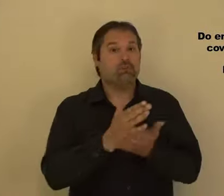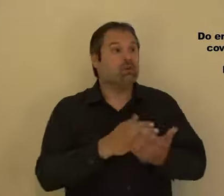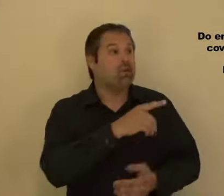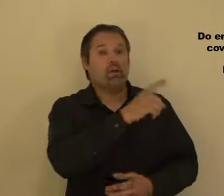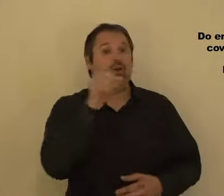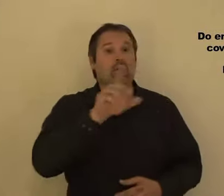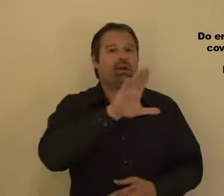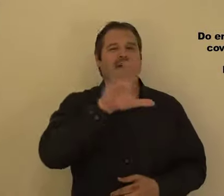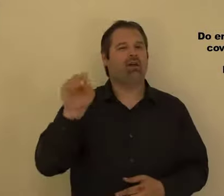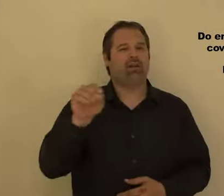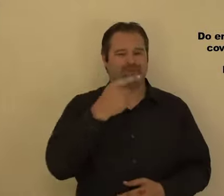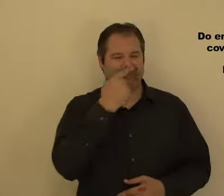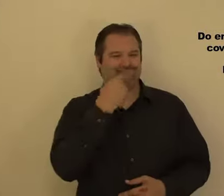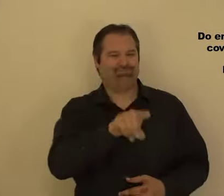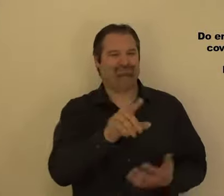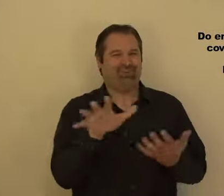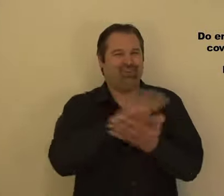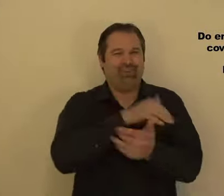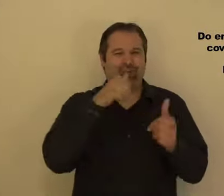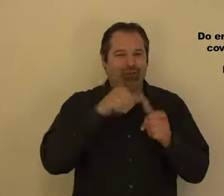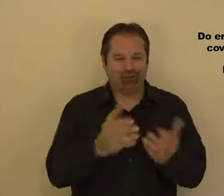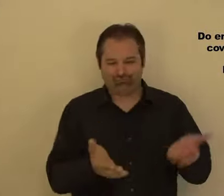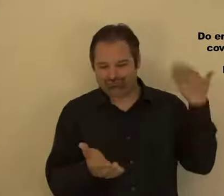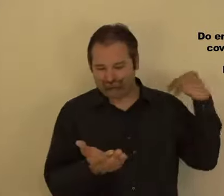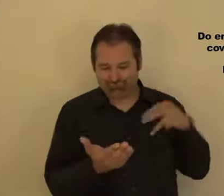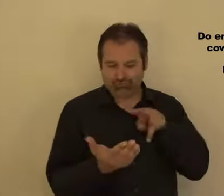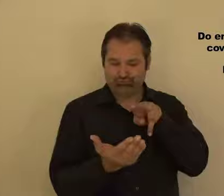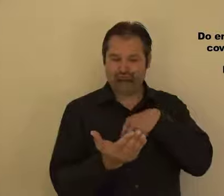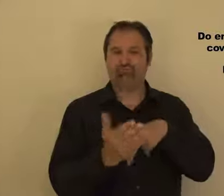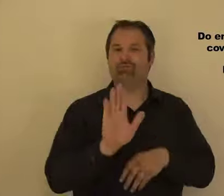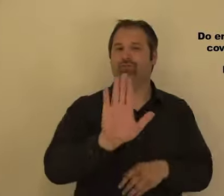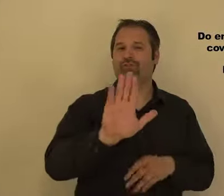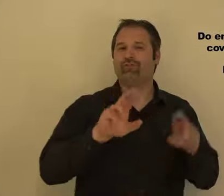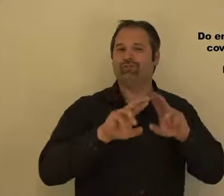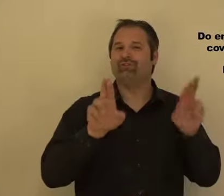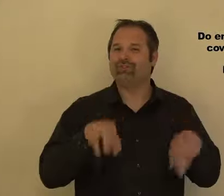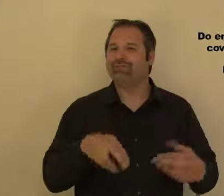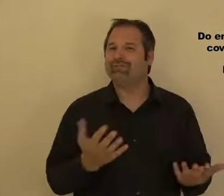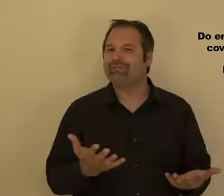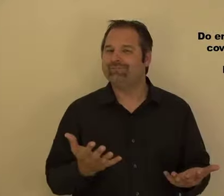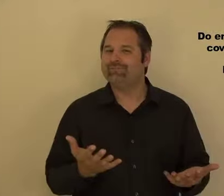Do I really need a cover letter?